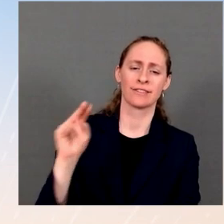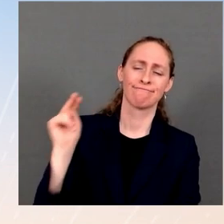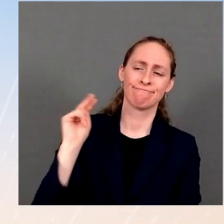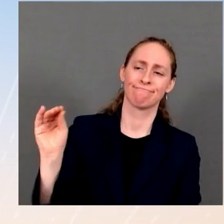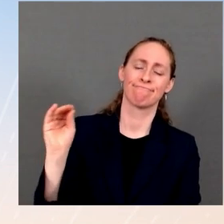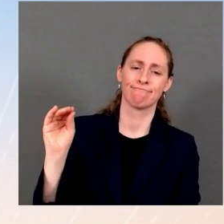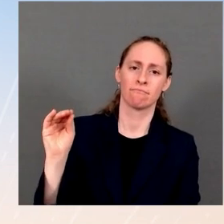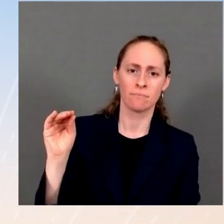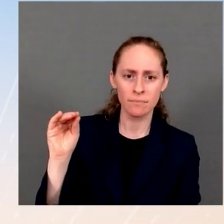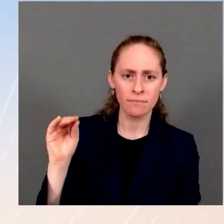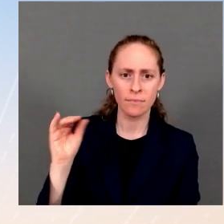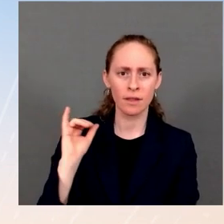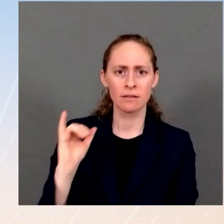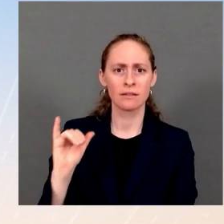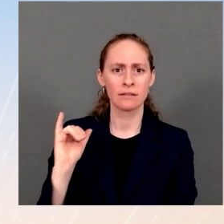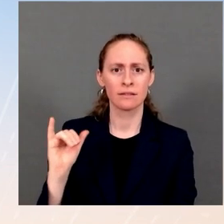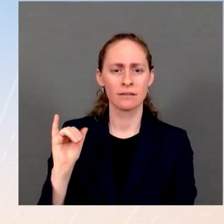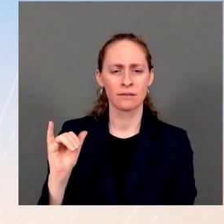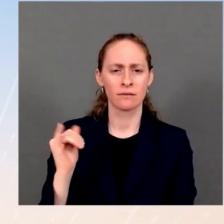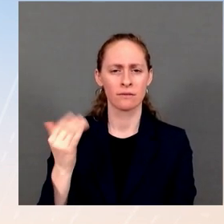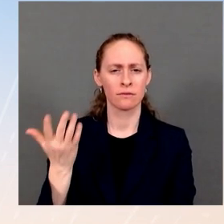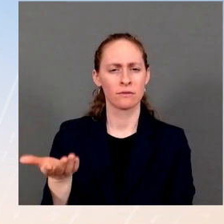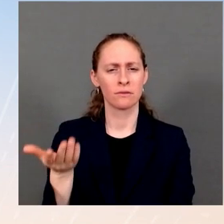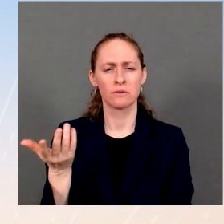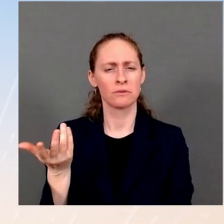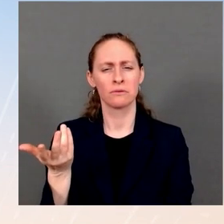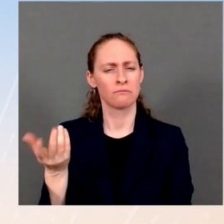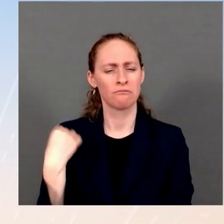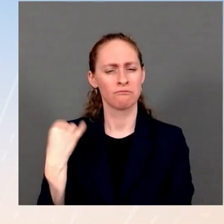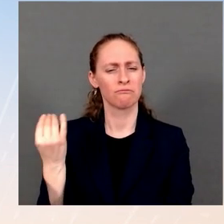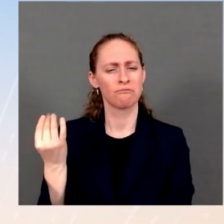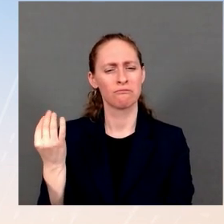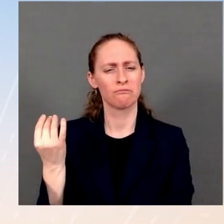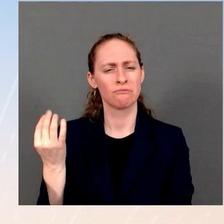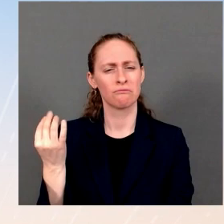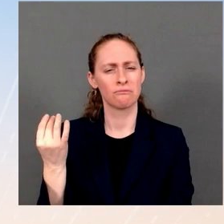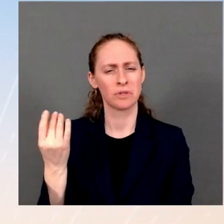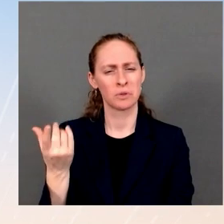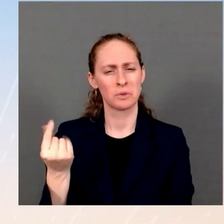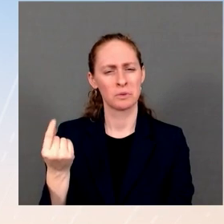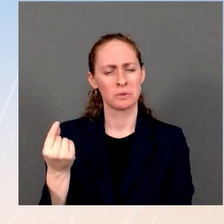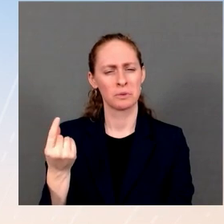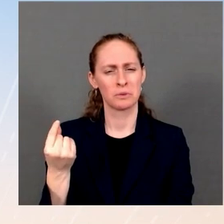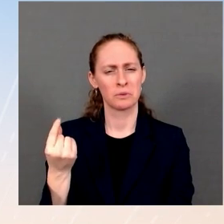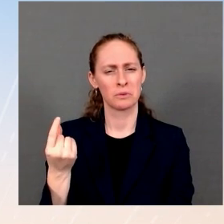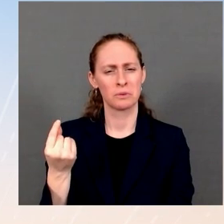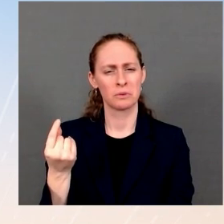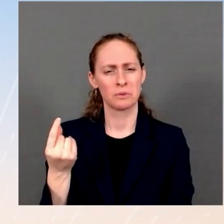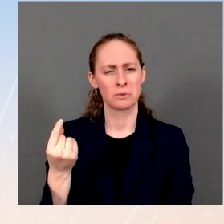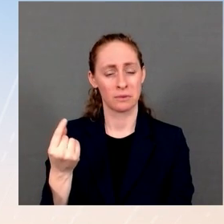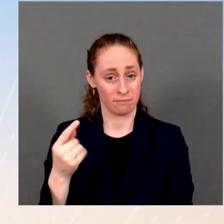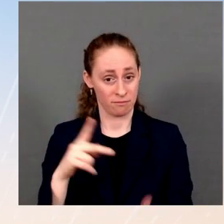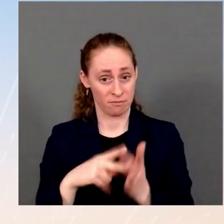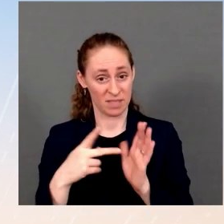sort of reneged on a commitment that he made to the President when you guys made that announcement? Or did you not actually have the announcement in hand